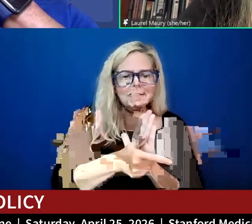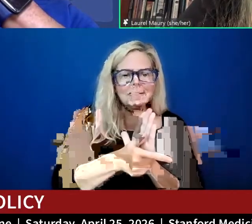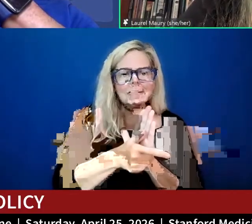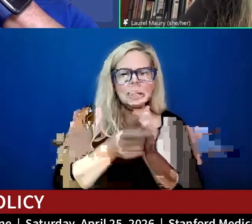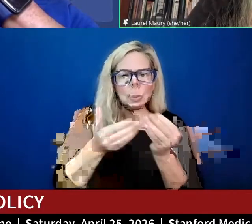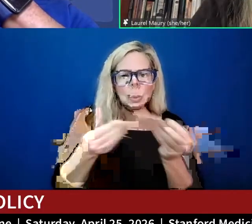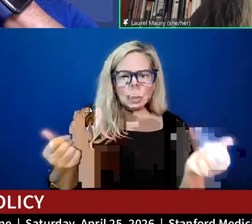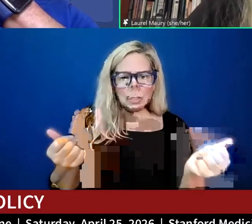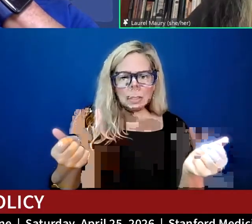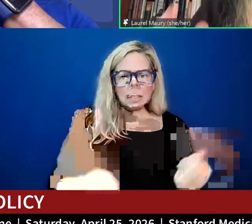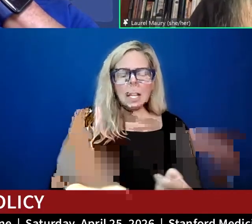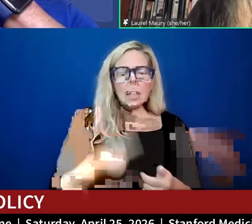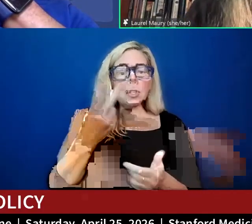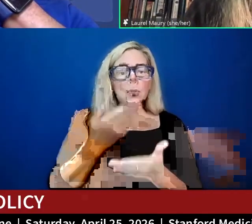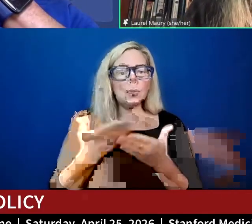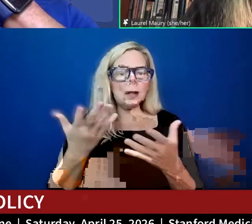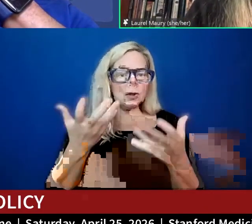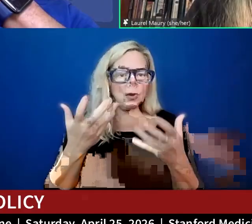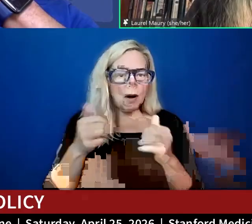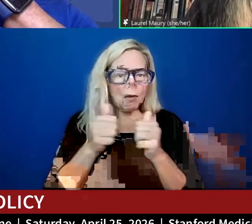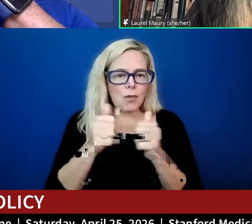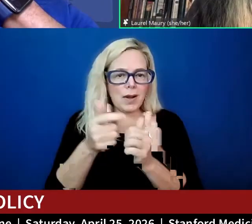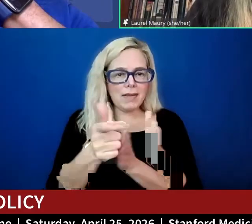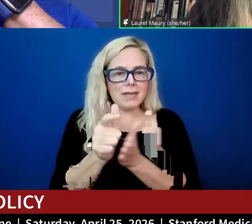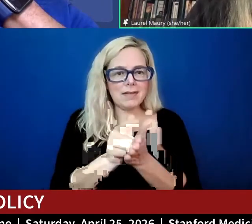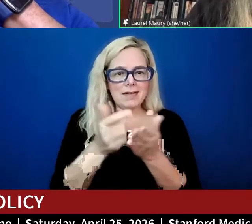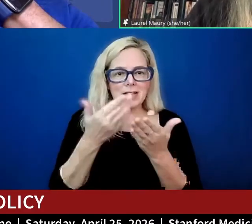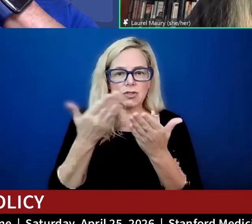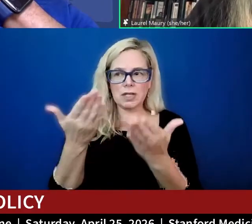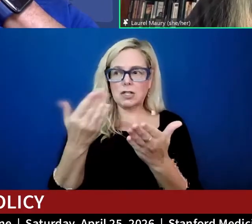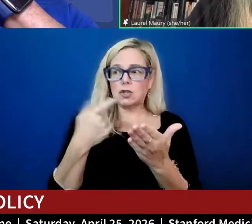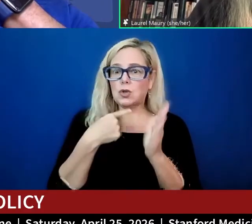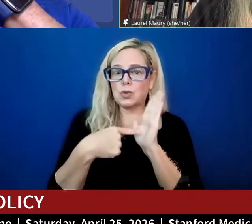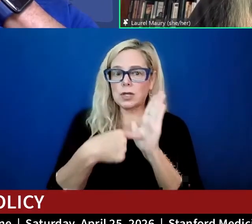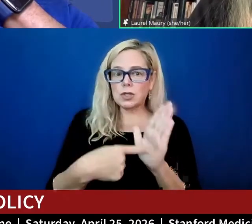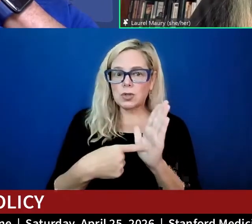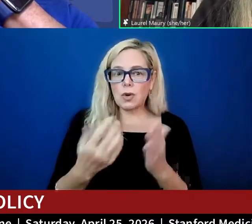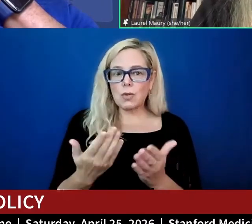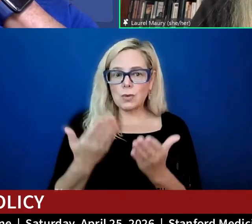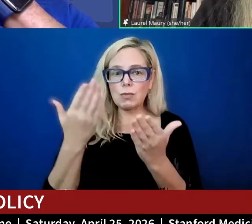in legislation one you have if you can show that it has been proposed elsewhere it doesn't have